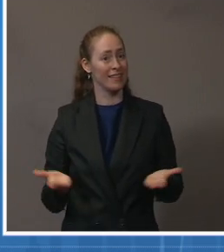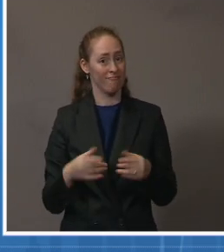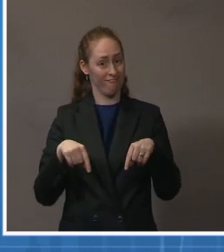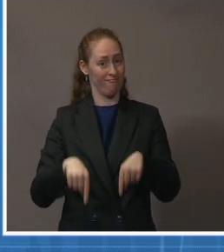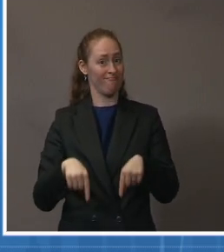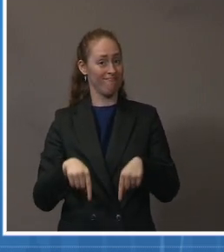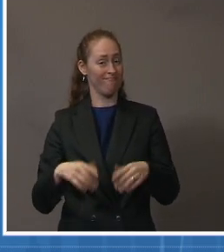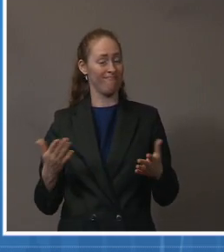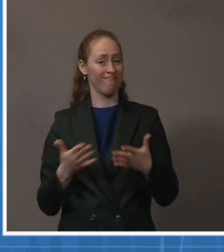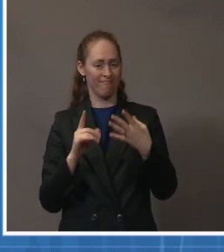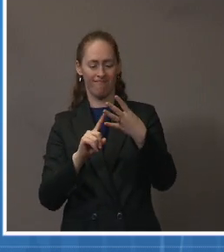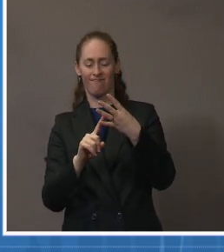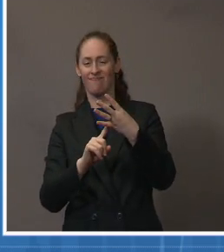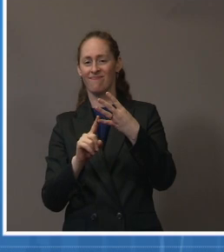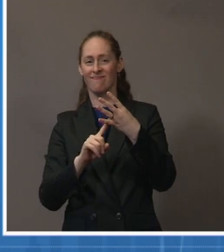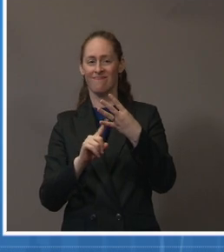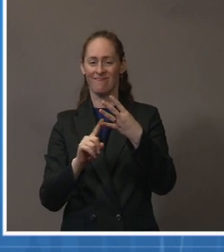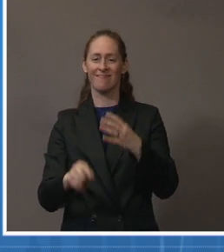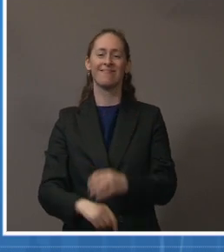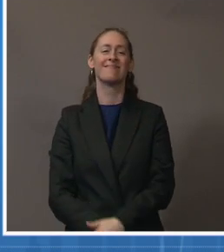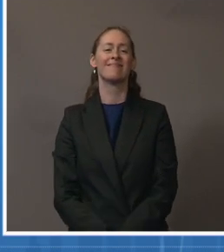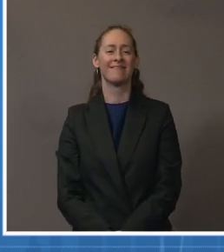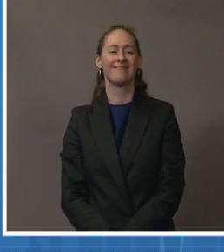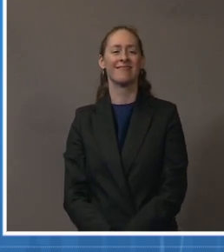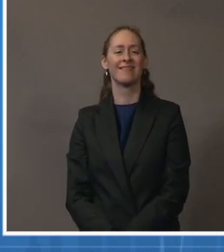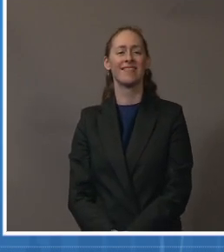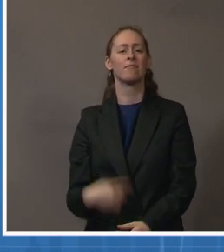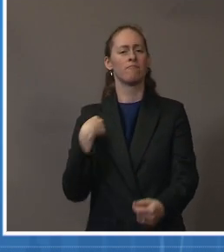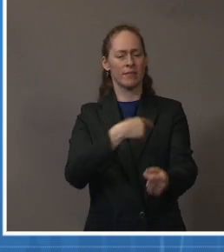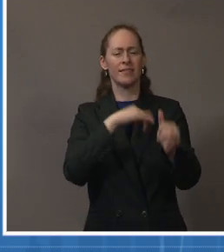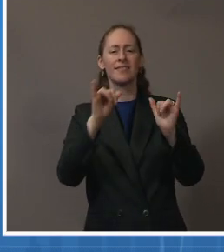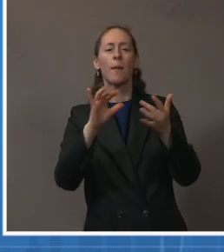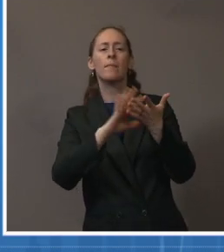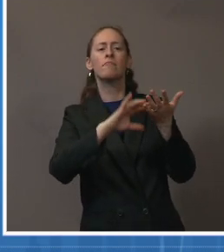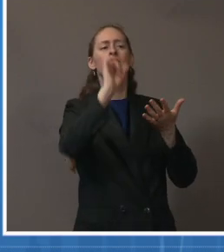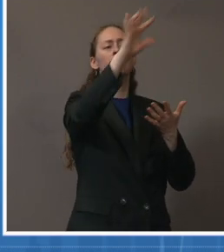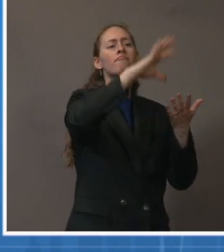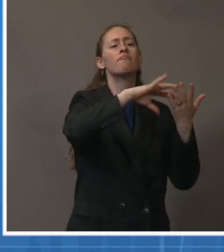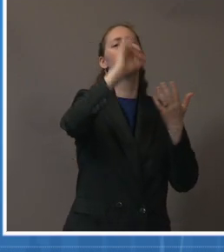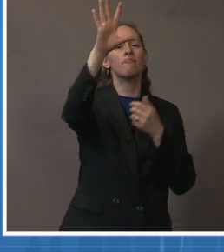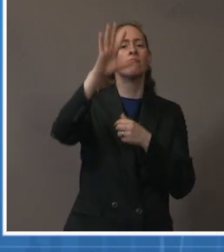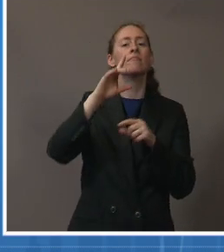We will continue to donate additional doses across the summer months as supply becomes available.